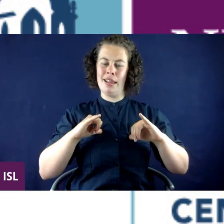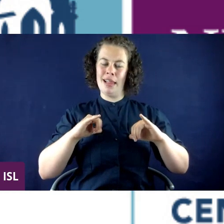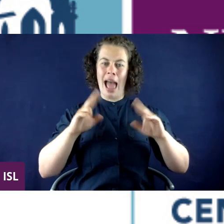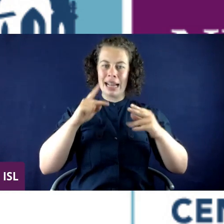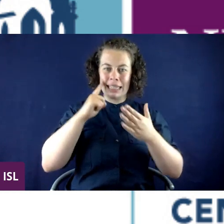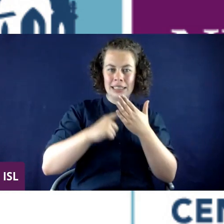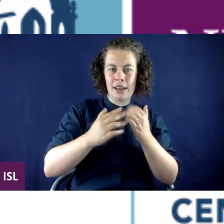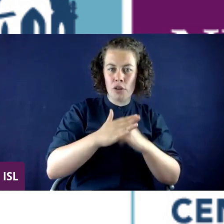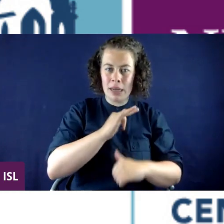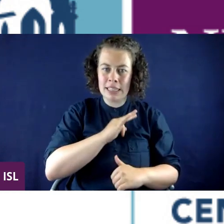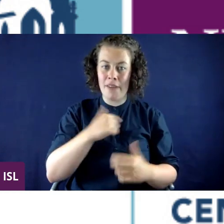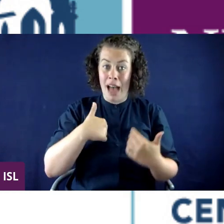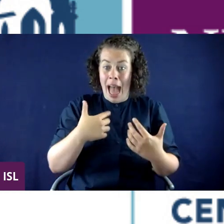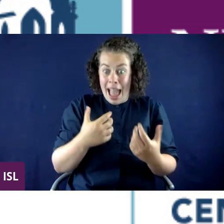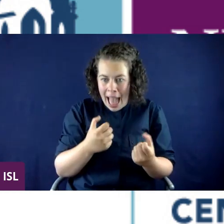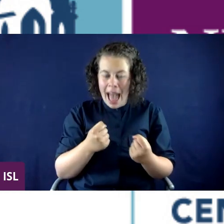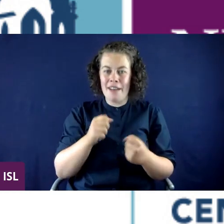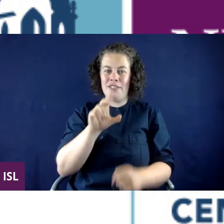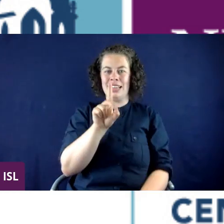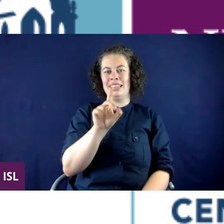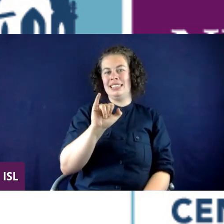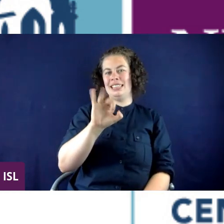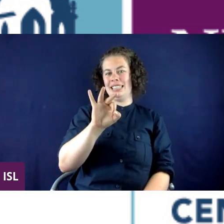spaces.